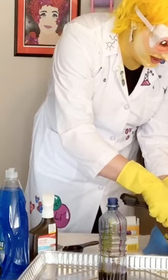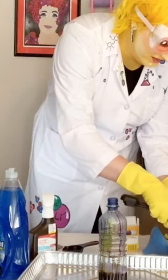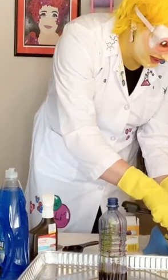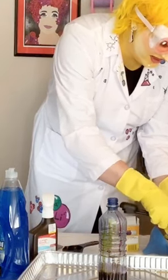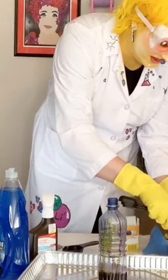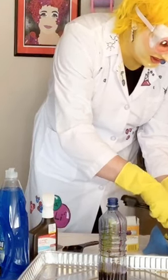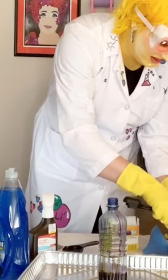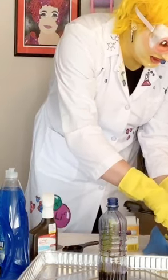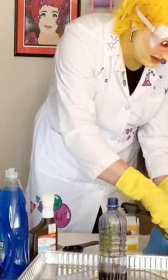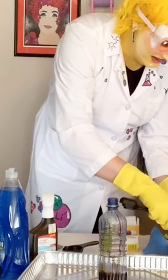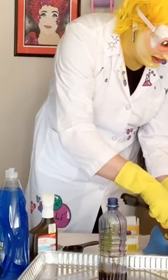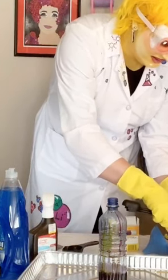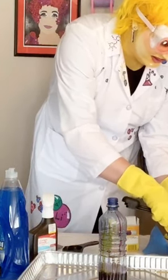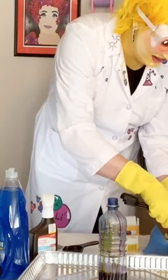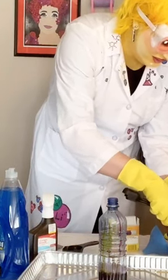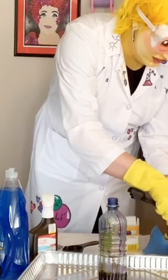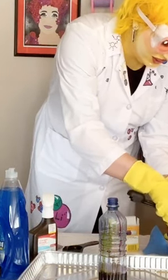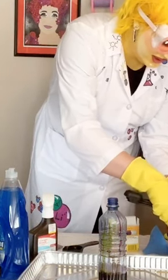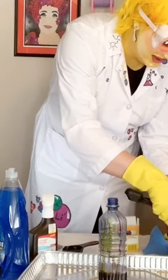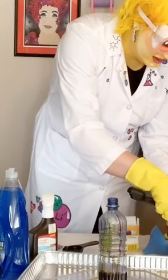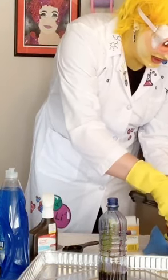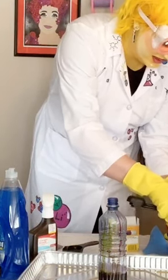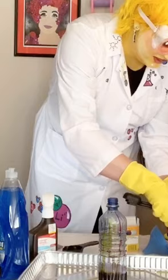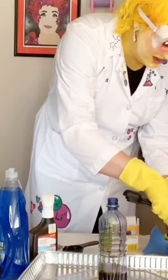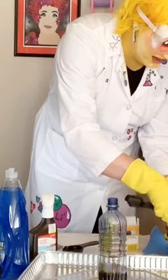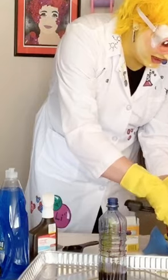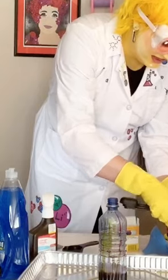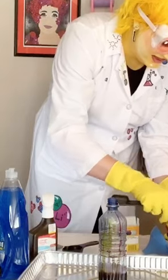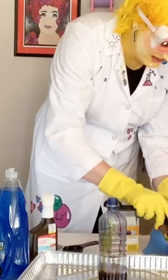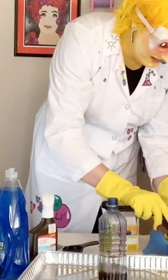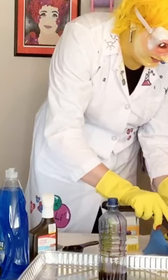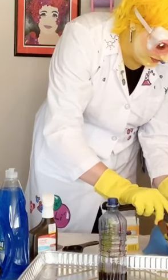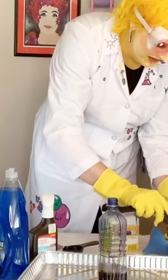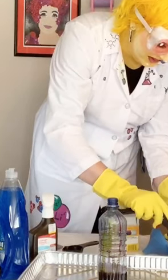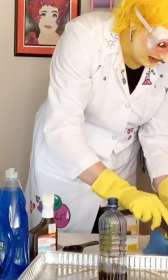the bread, Mr. Aaron? AARON: Yes, I can. CALI: Oh, goodness. Okay, so here it is!